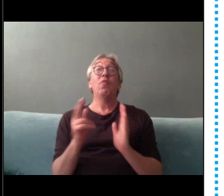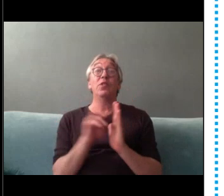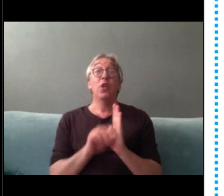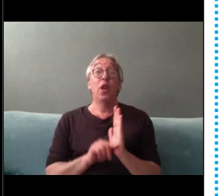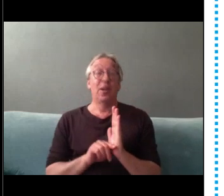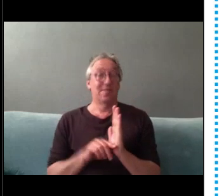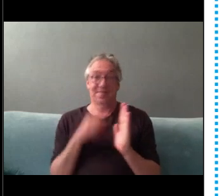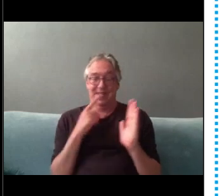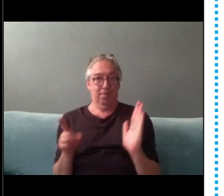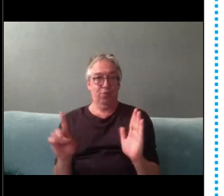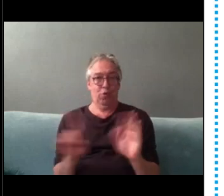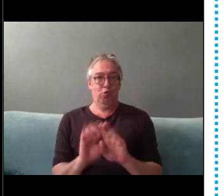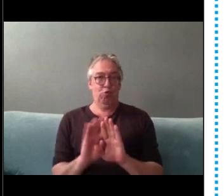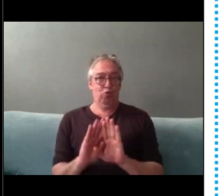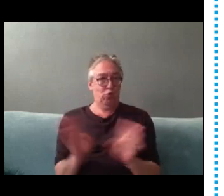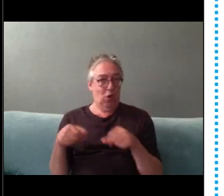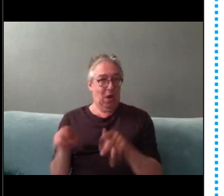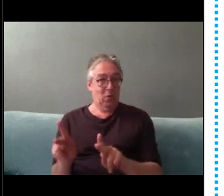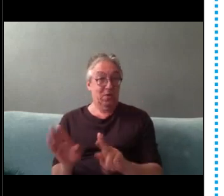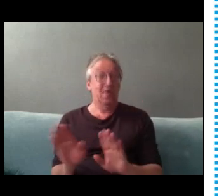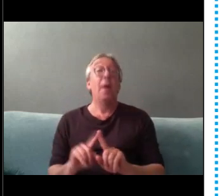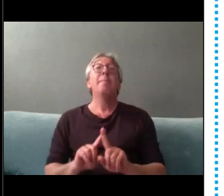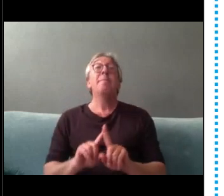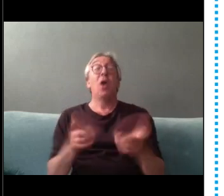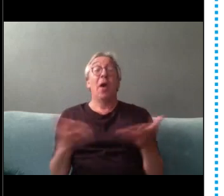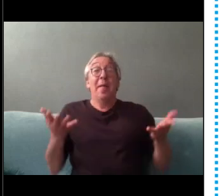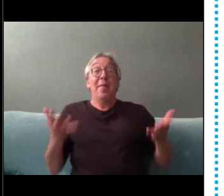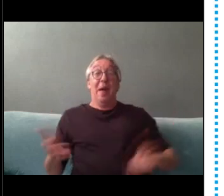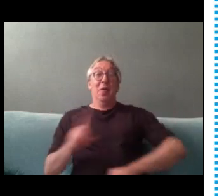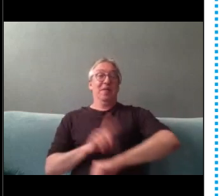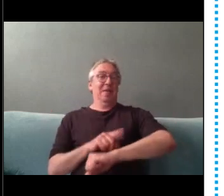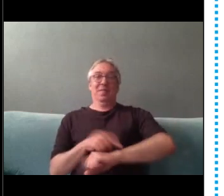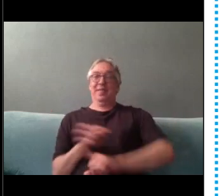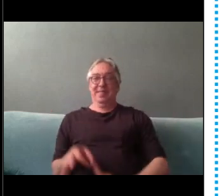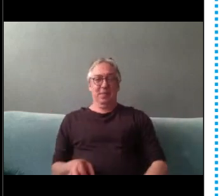which are a very specific happening in specific circumstances.